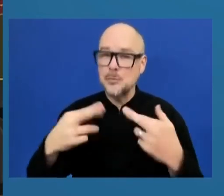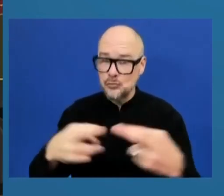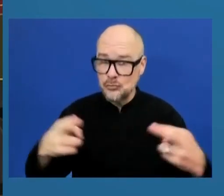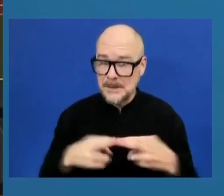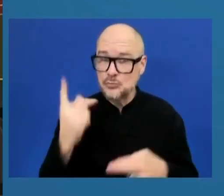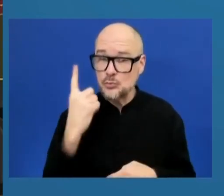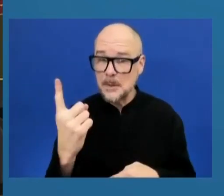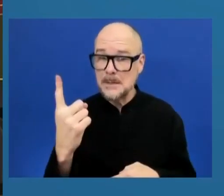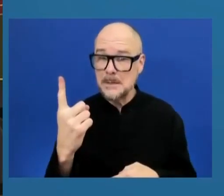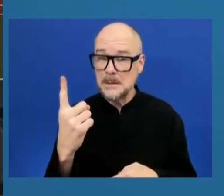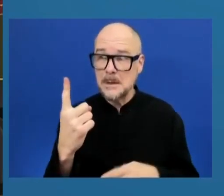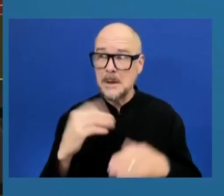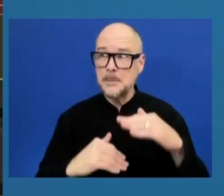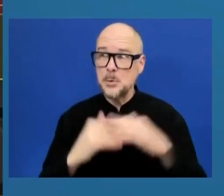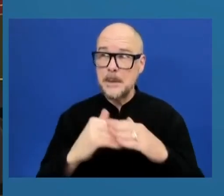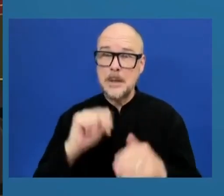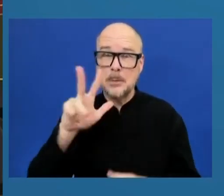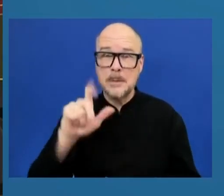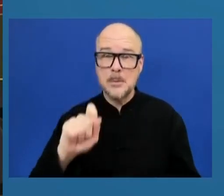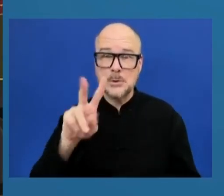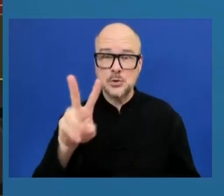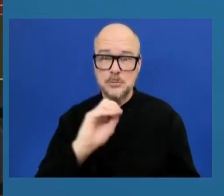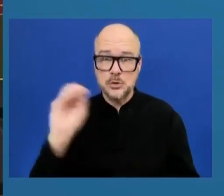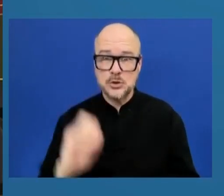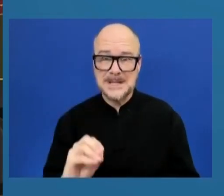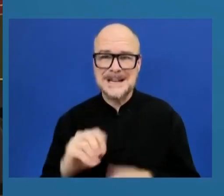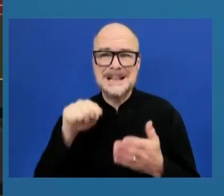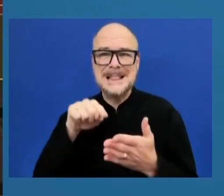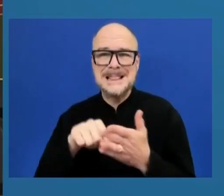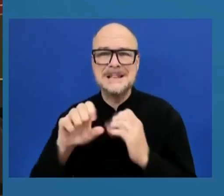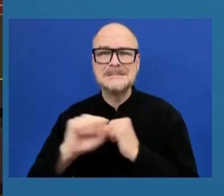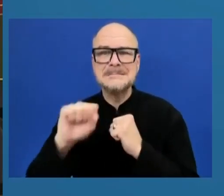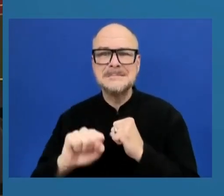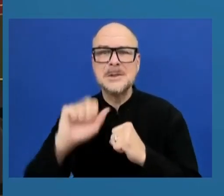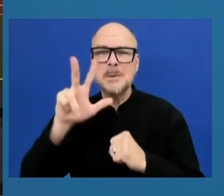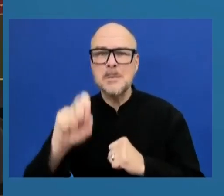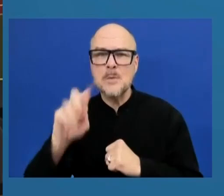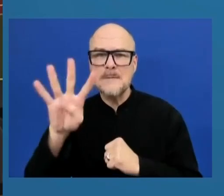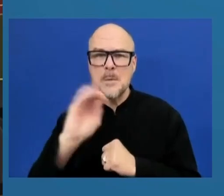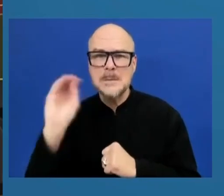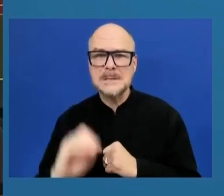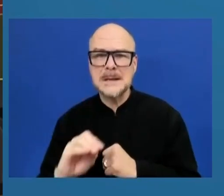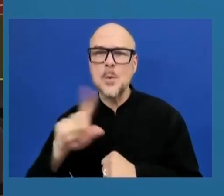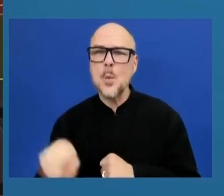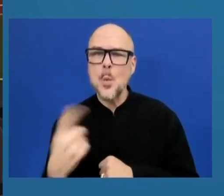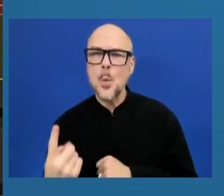Up to about 3.2% and this took it to maybe 3.4% was only the city so it's both,